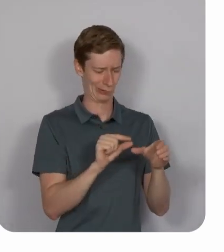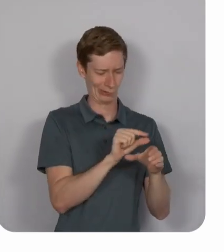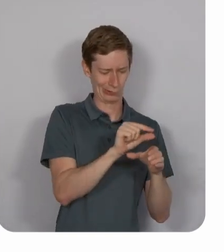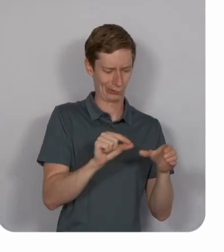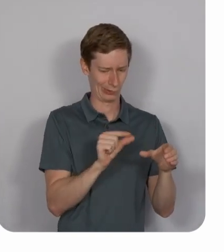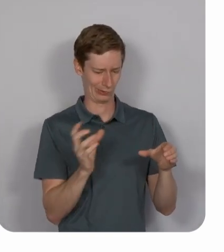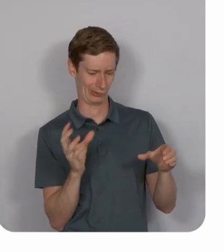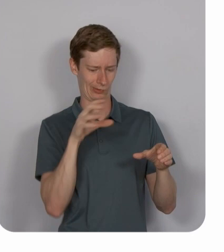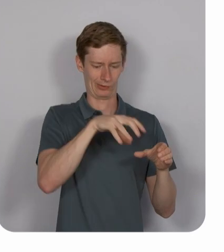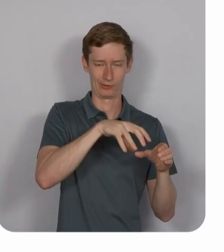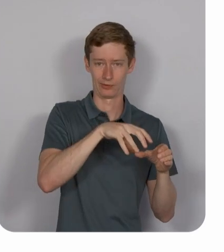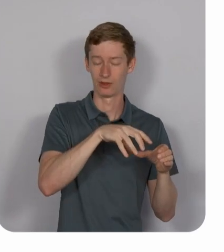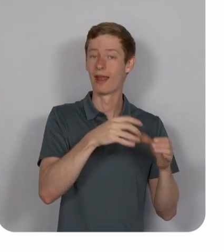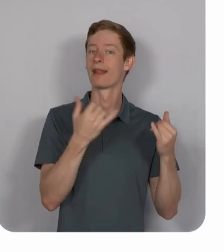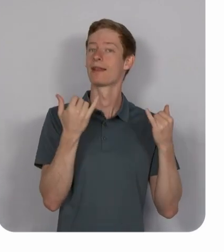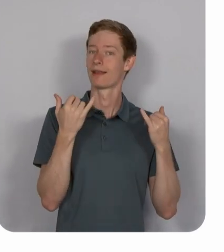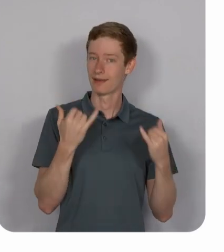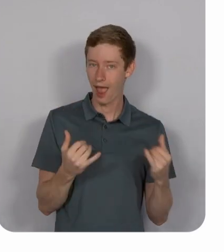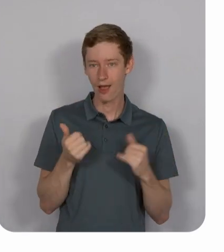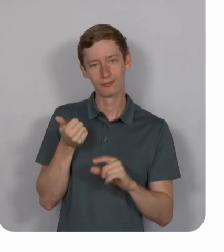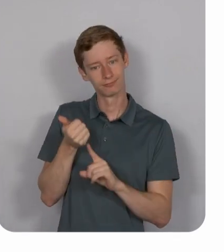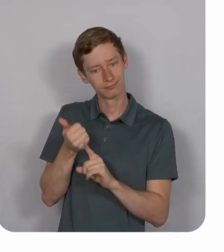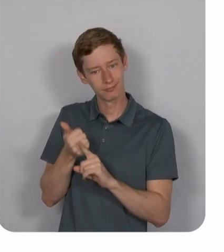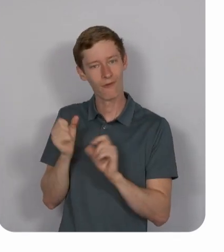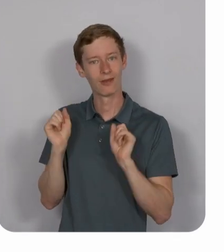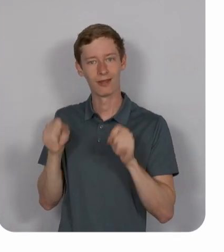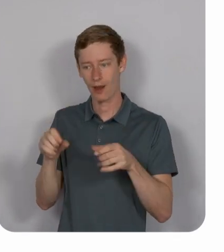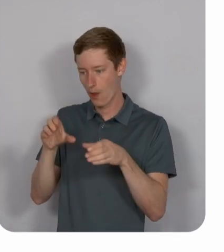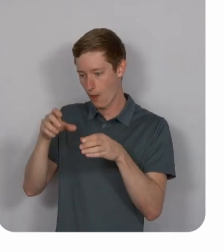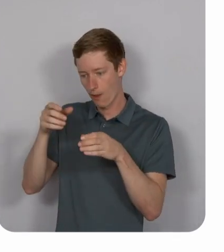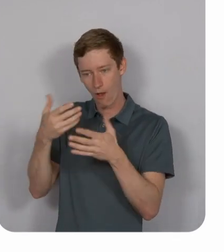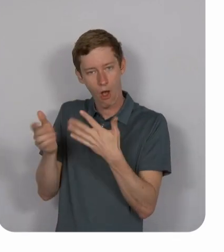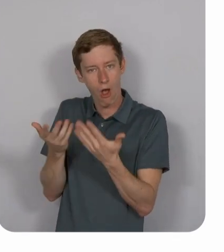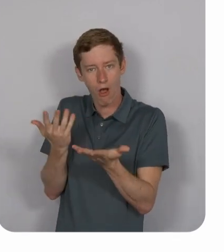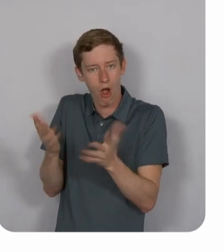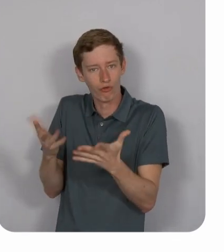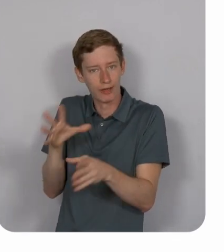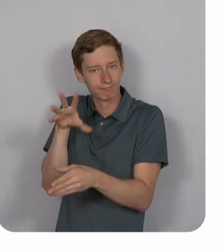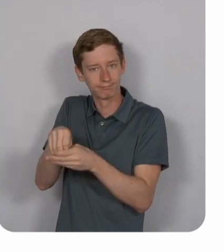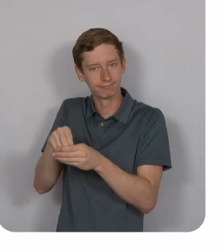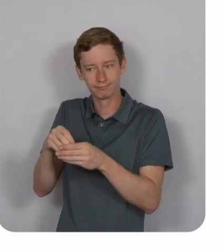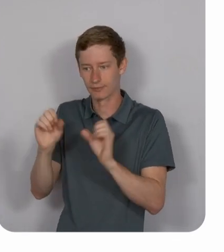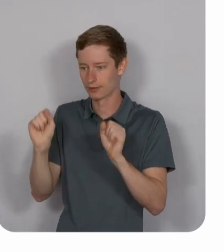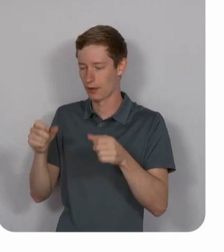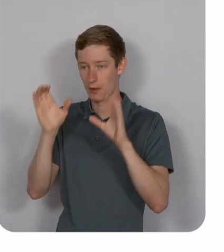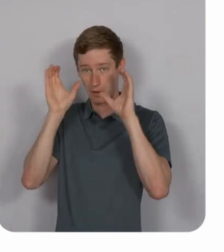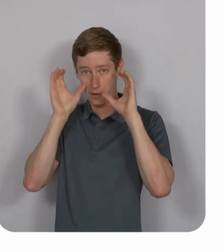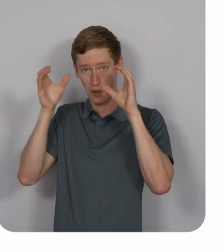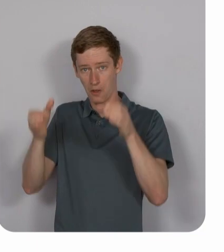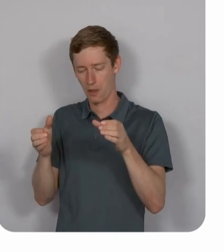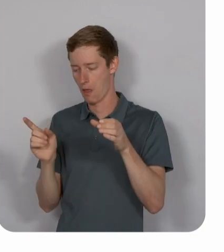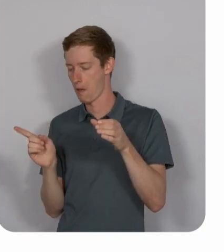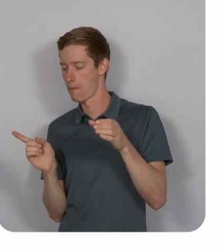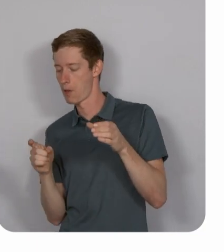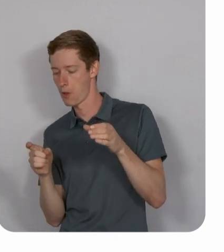The ability to add more space for glasses on Quest 3 is built into the facial interface. Simply press the buttons located on each side